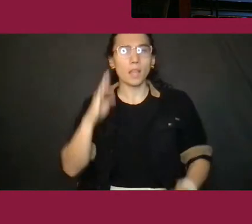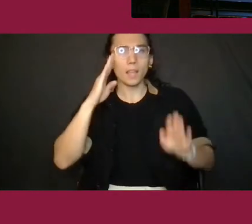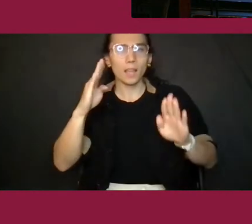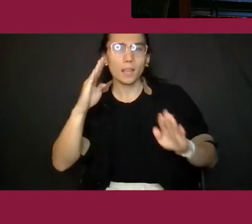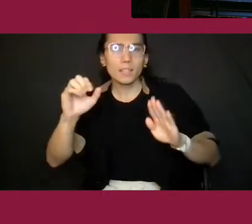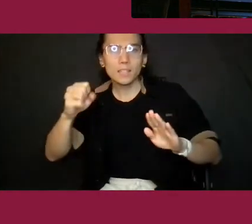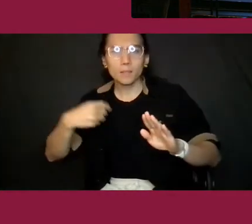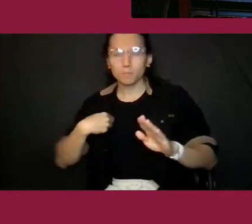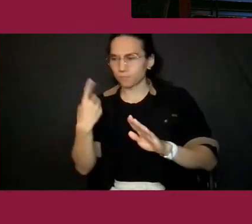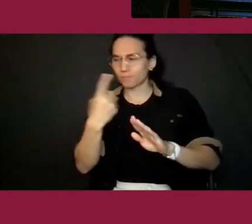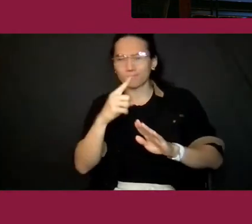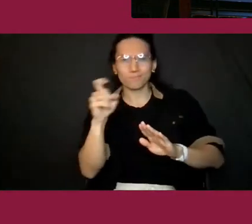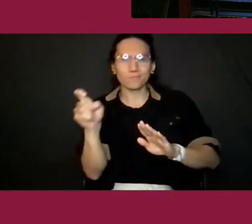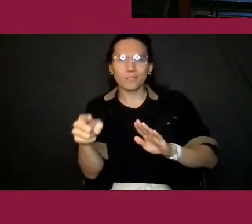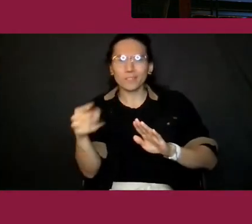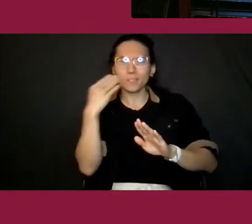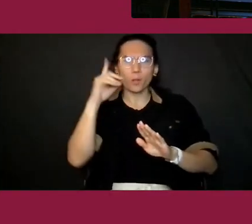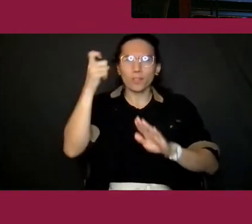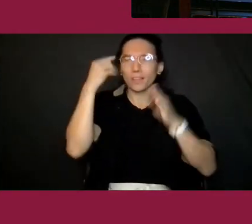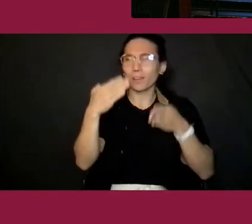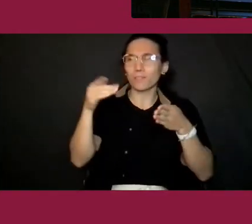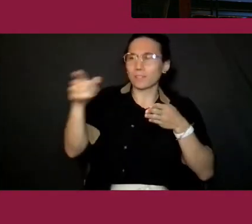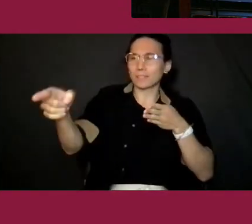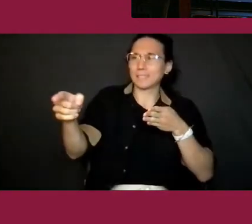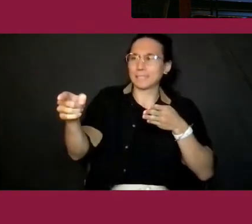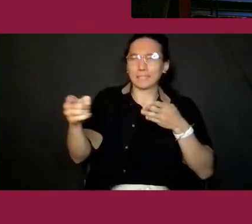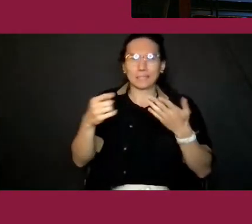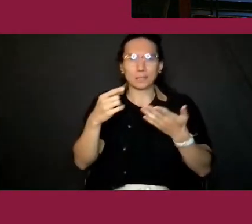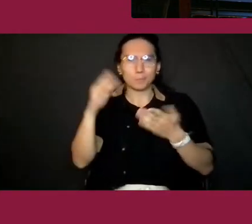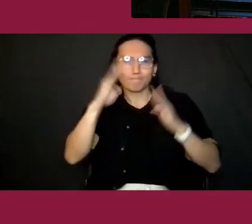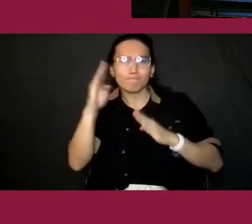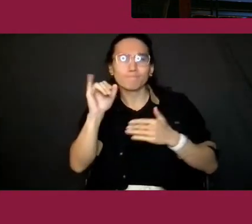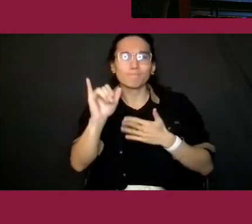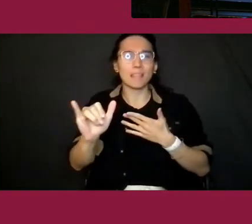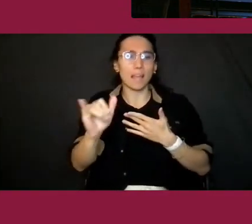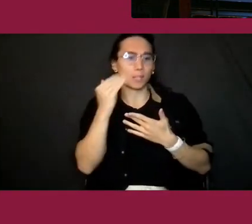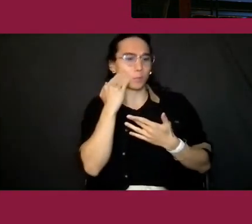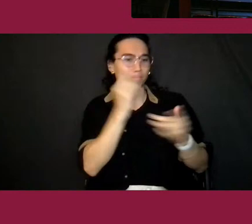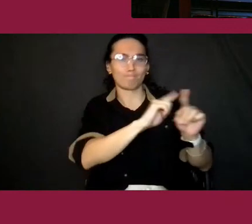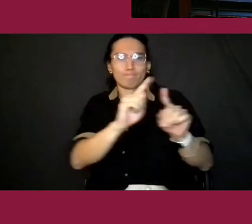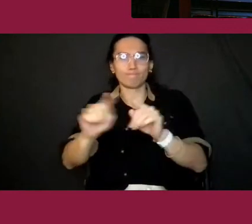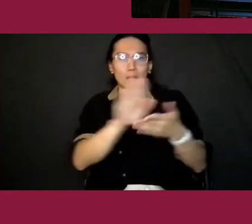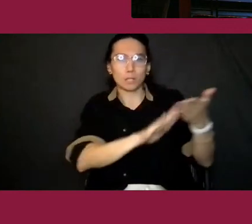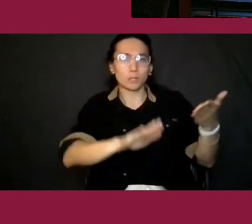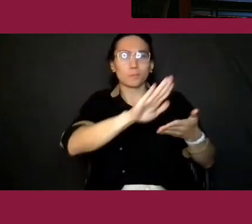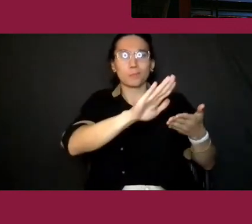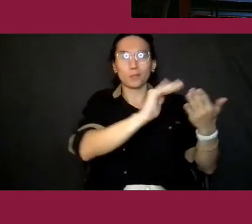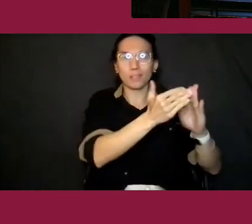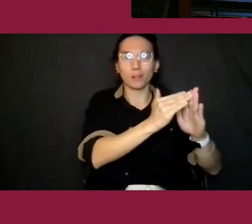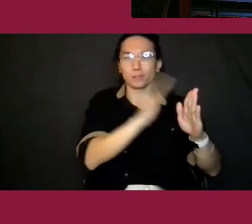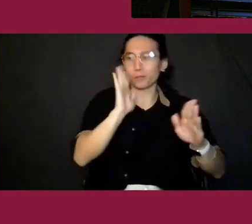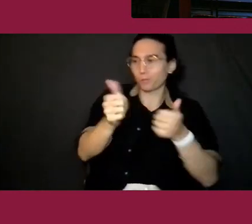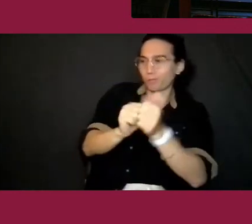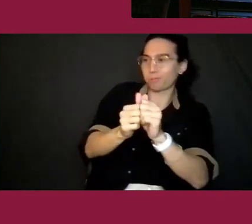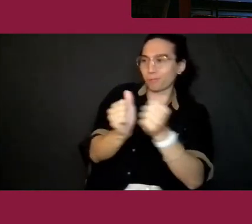colleges were competing with state universities, and that's why he vetoed some of this legislation. Is that correct?